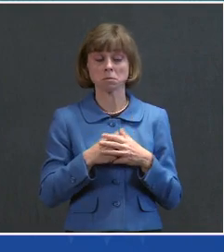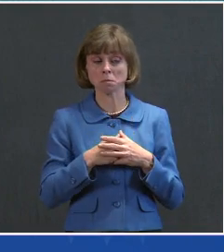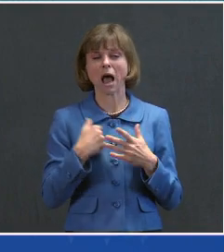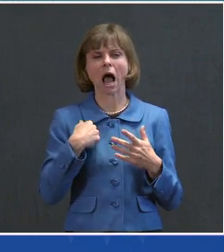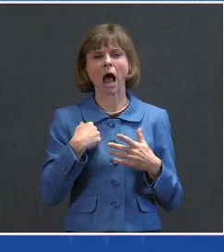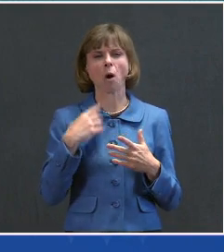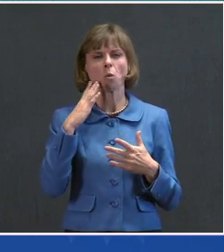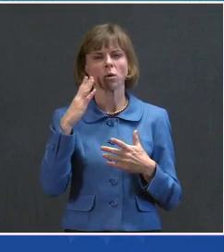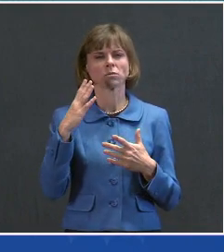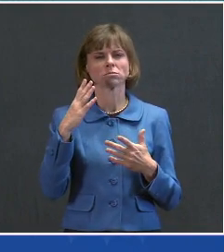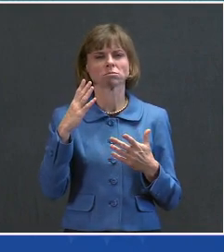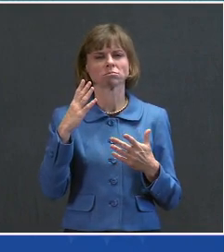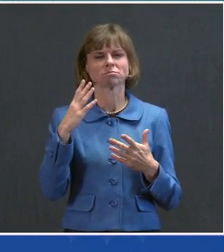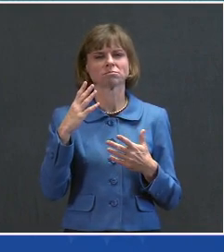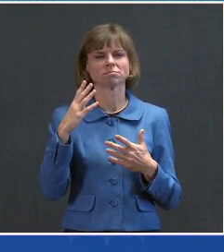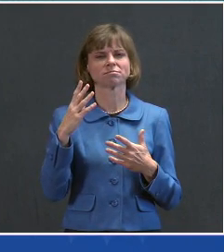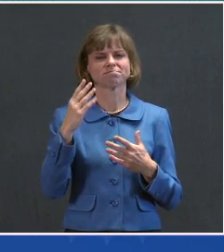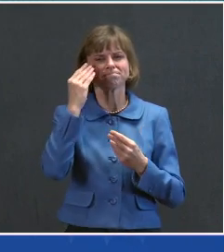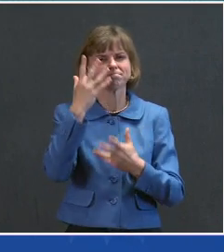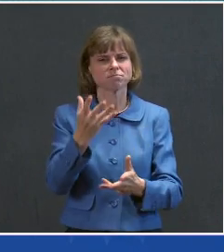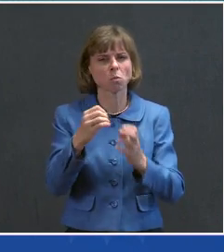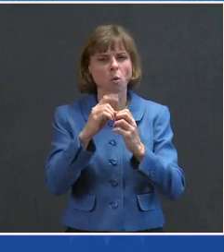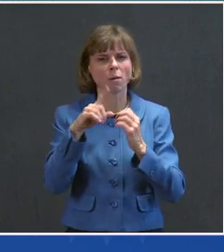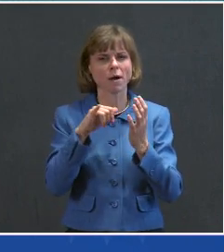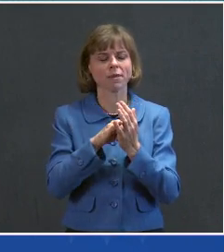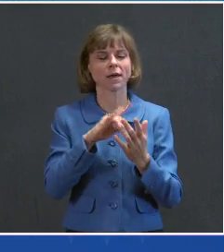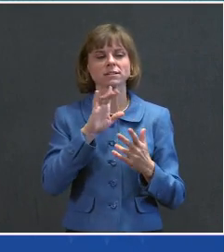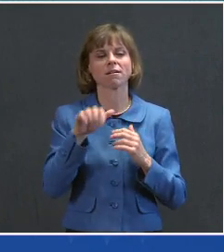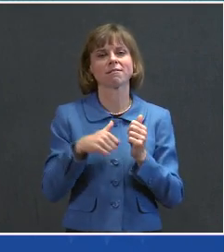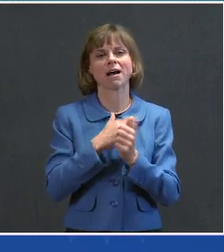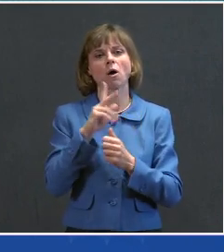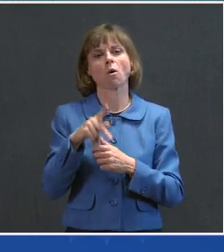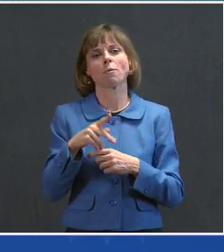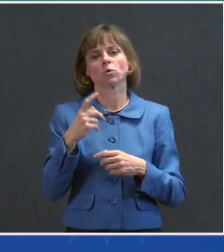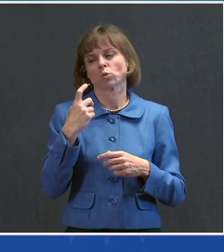The Press: And following up somewhat to a question from a little bit earlier: